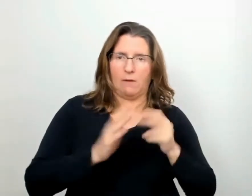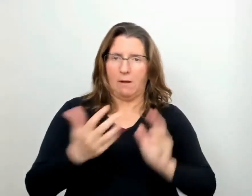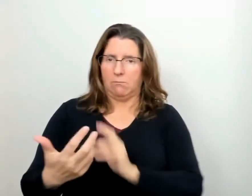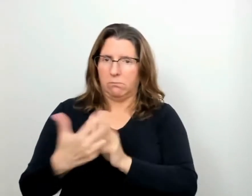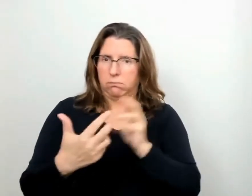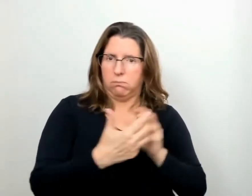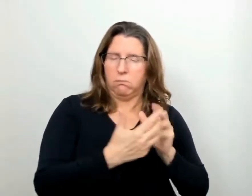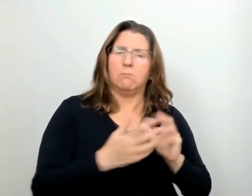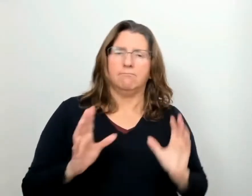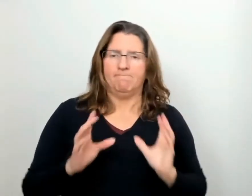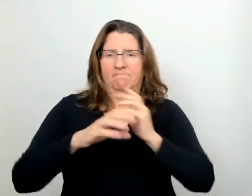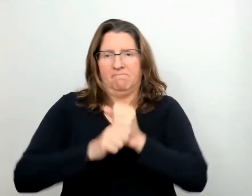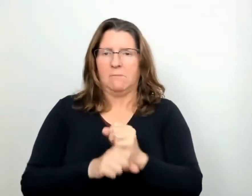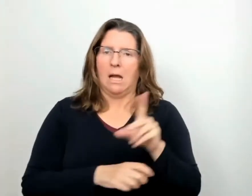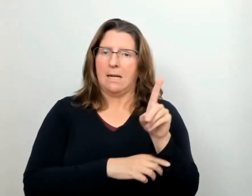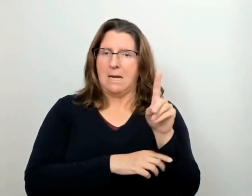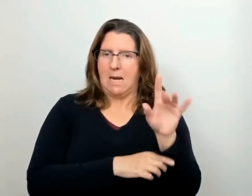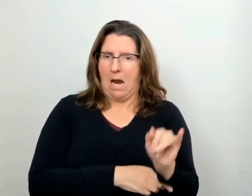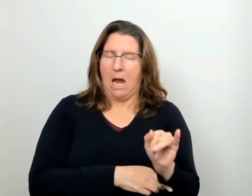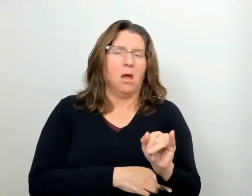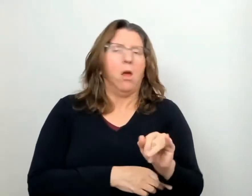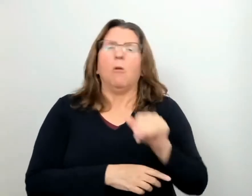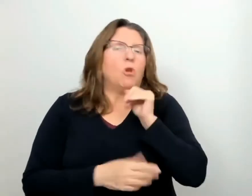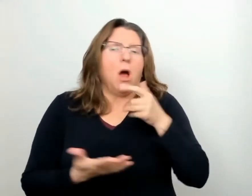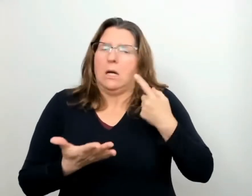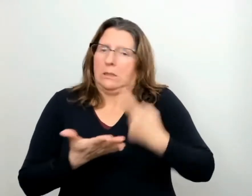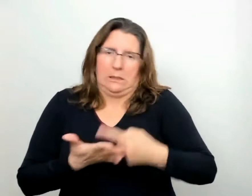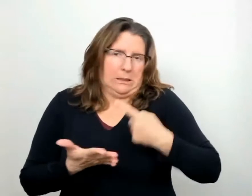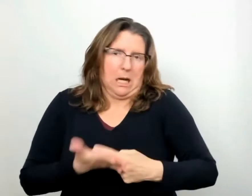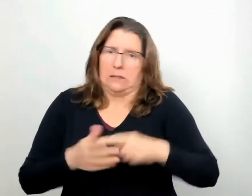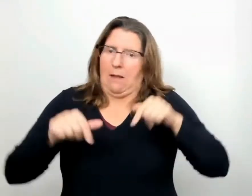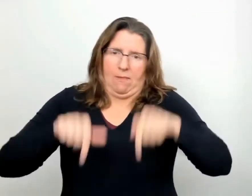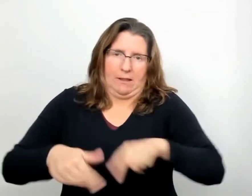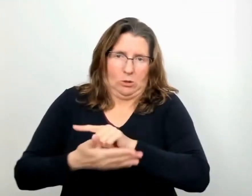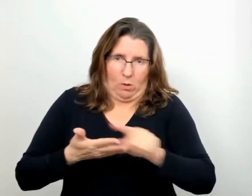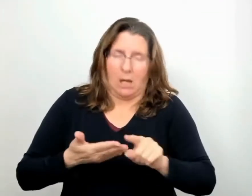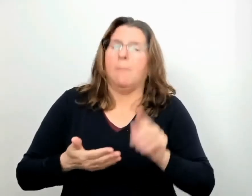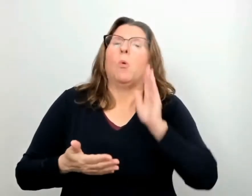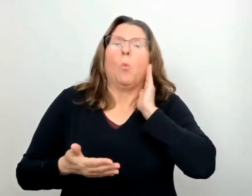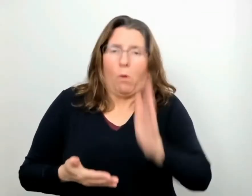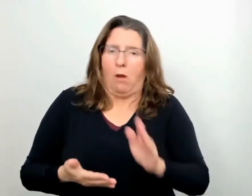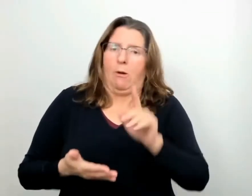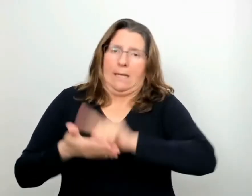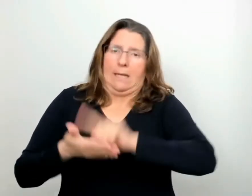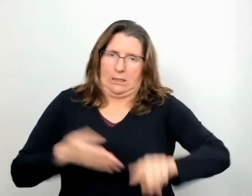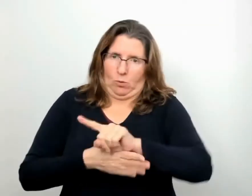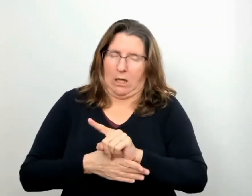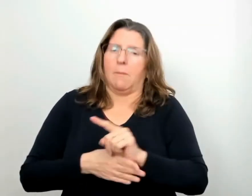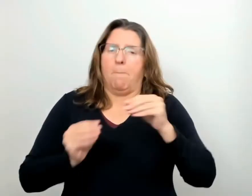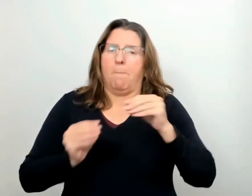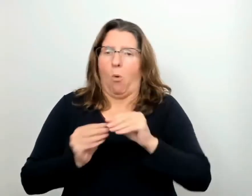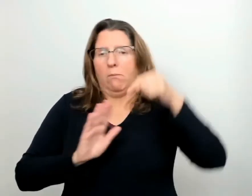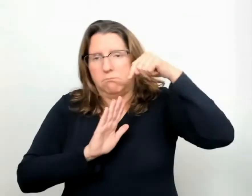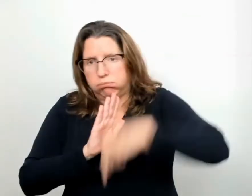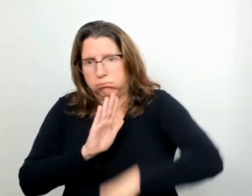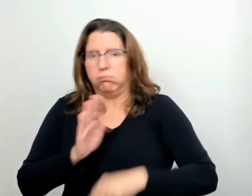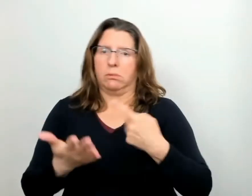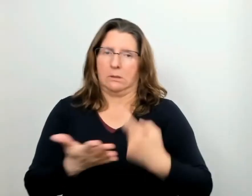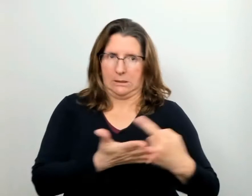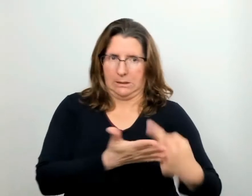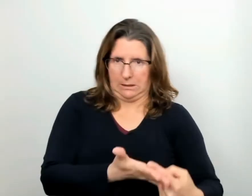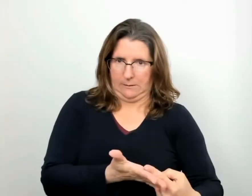We're not going to go into that this week. We will explore that in more detail next week.